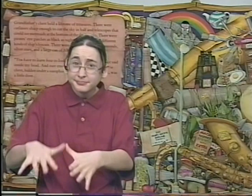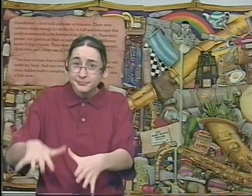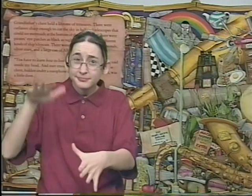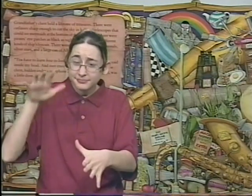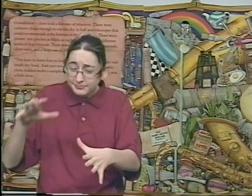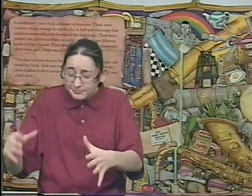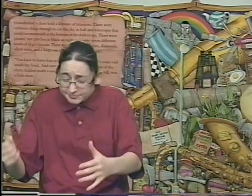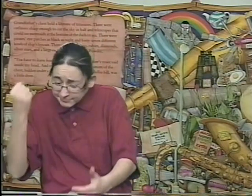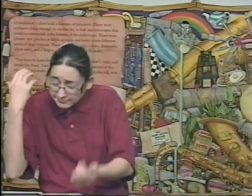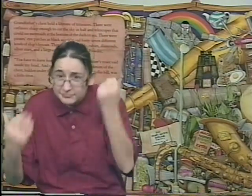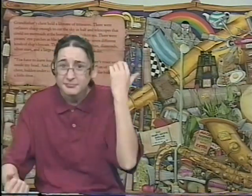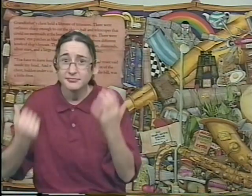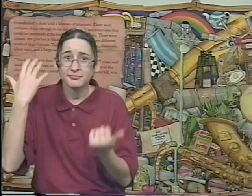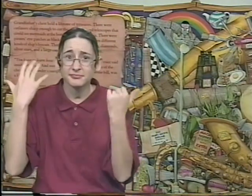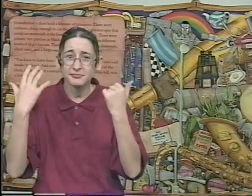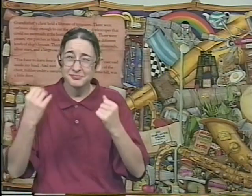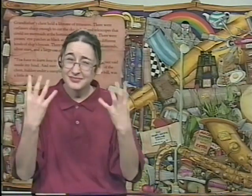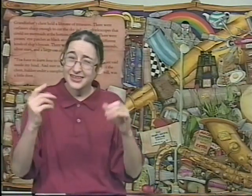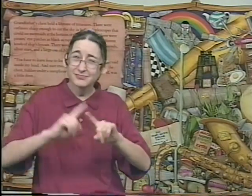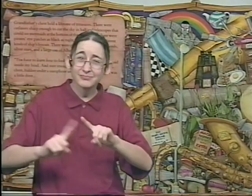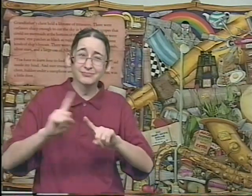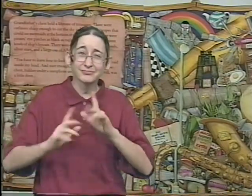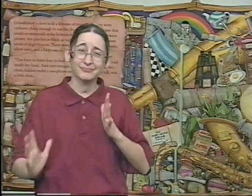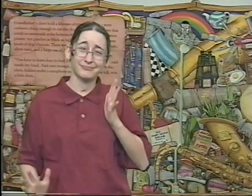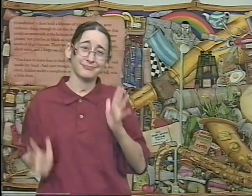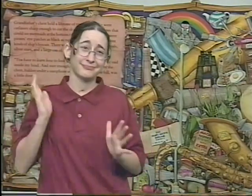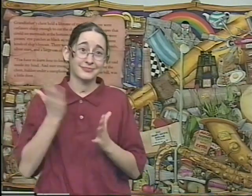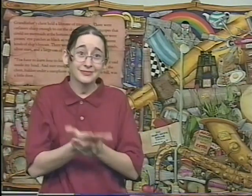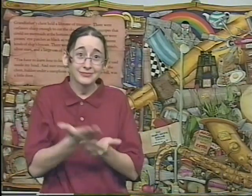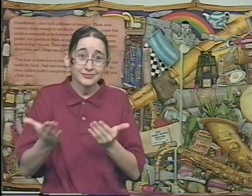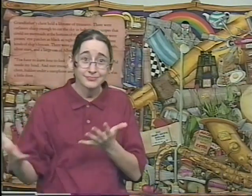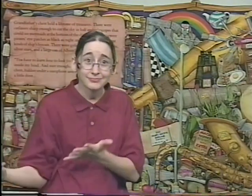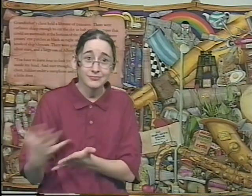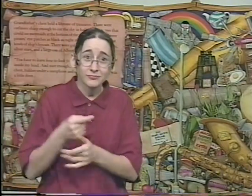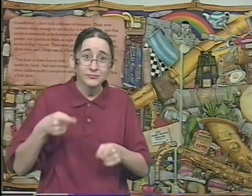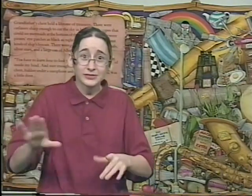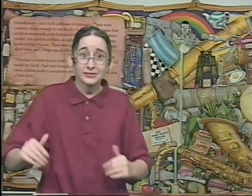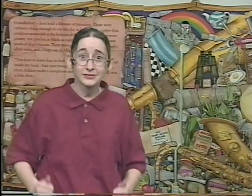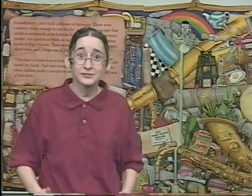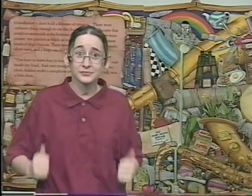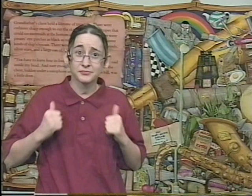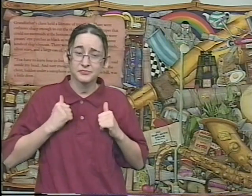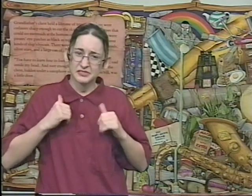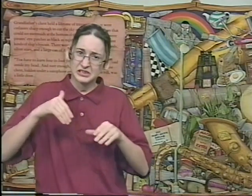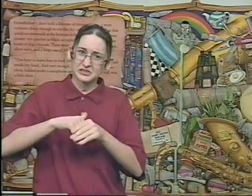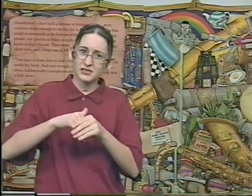Grandfather's chest had a lifetime of treasures. There were cutlasses sharp enough to cut the